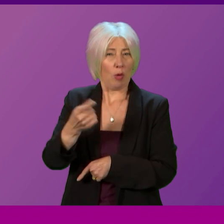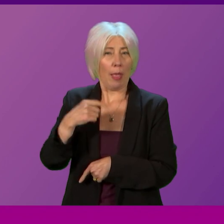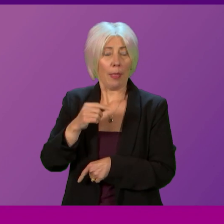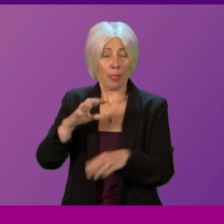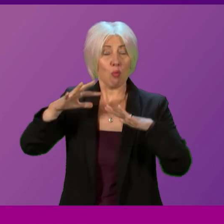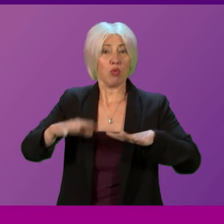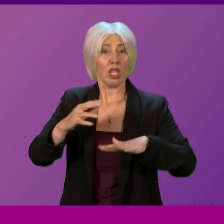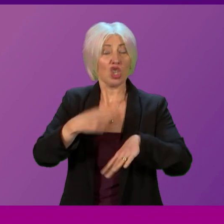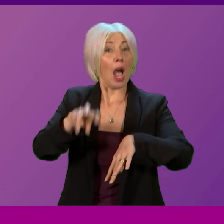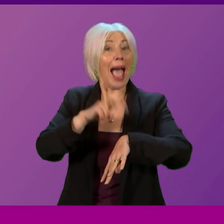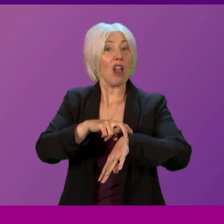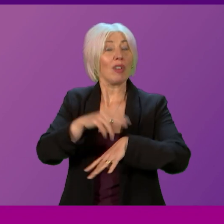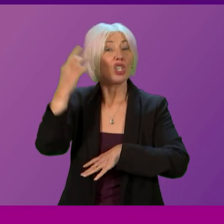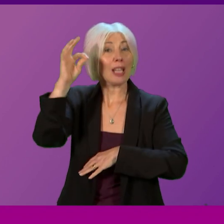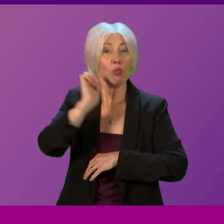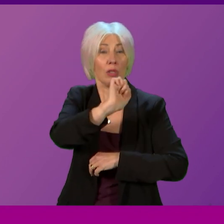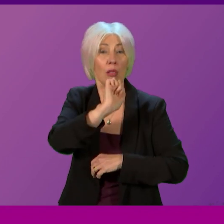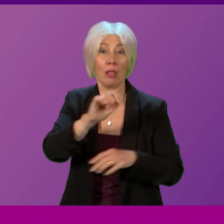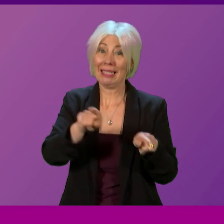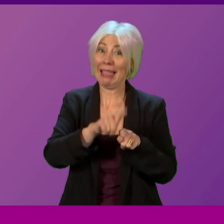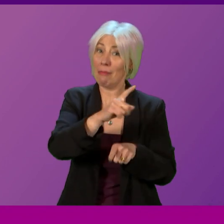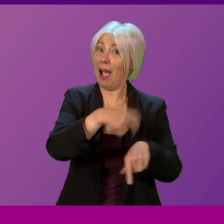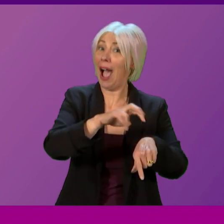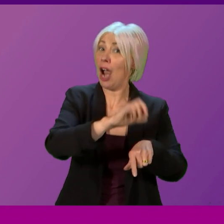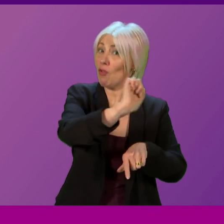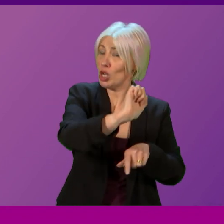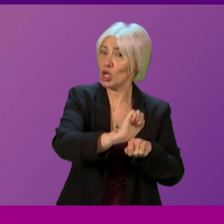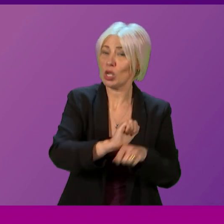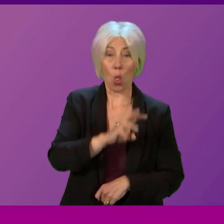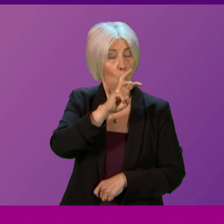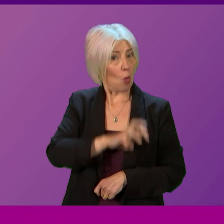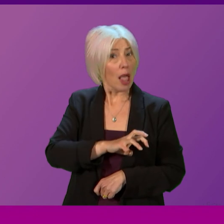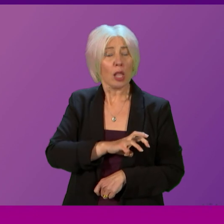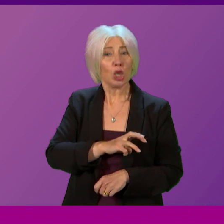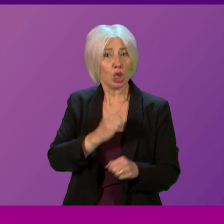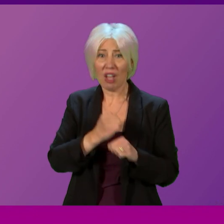that the Republic of Ireland is dealing with those issues too, as is the Welsh Government